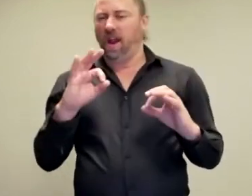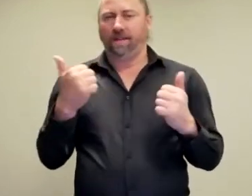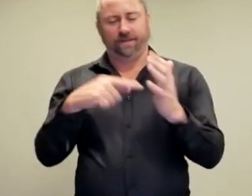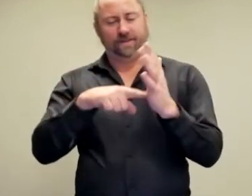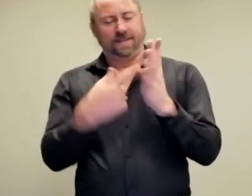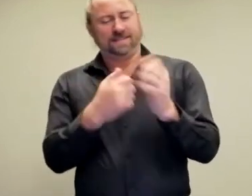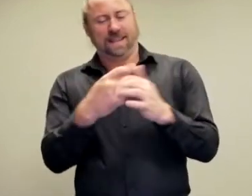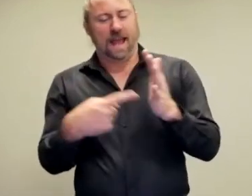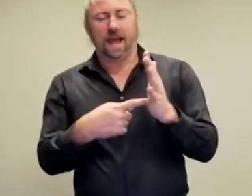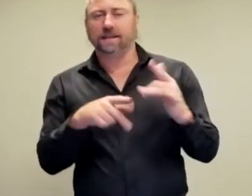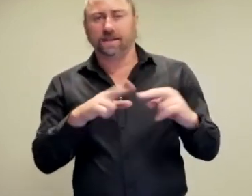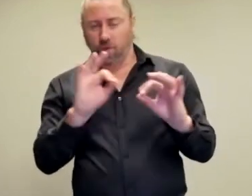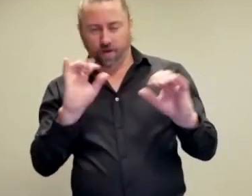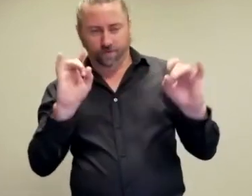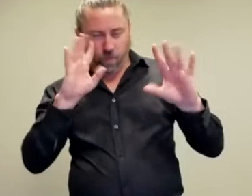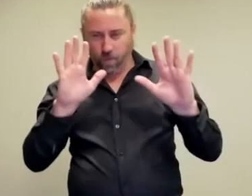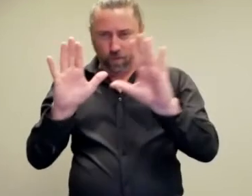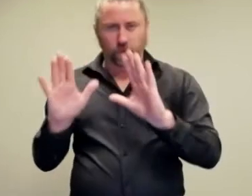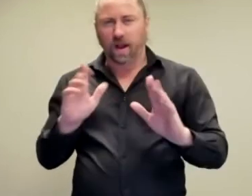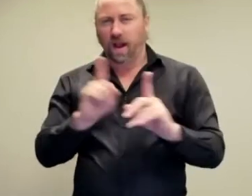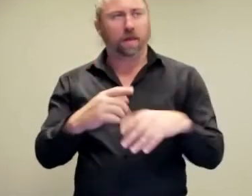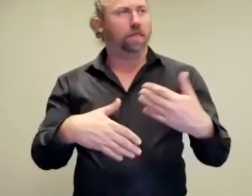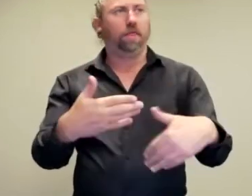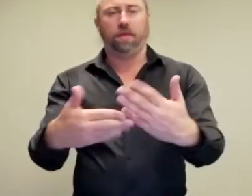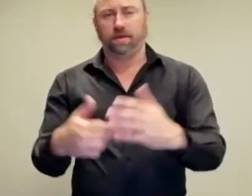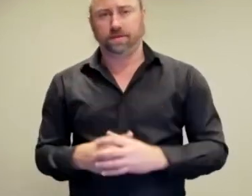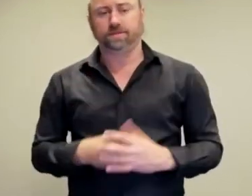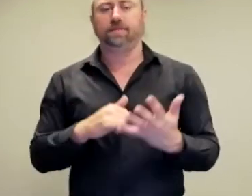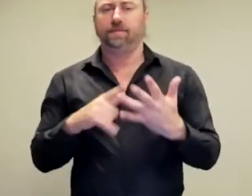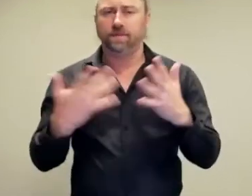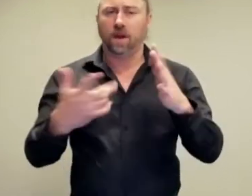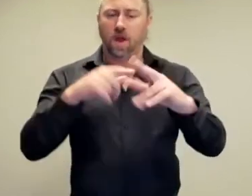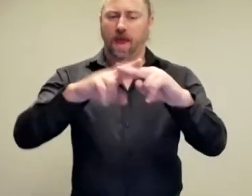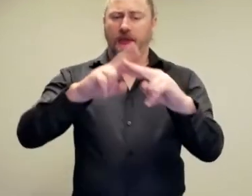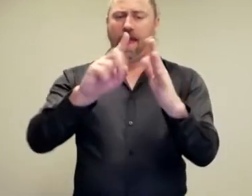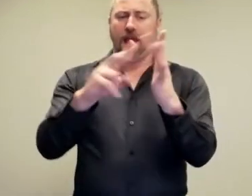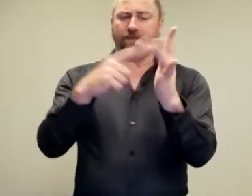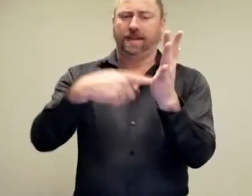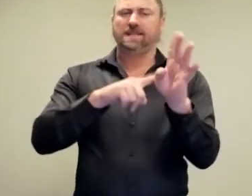wheels. So the idea of affinities resonates with this idea of